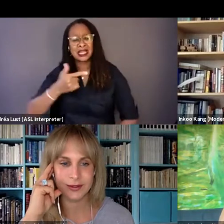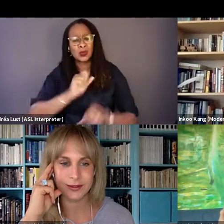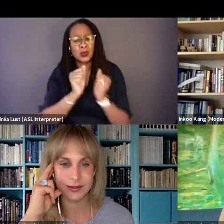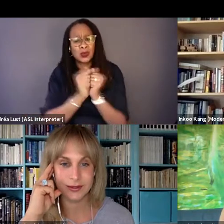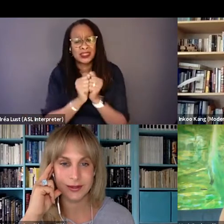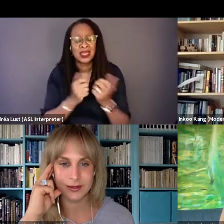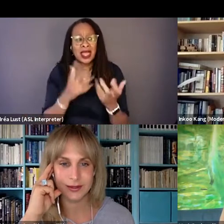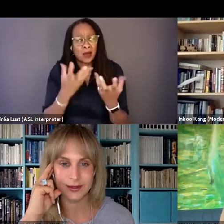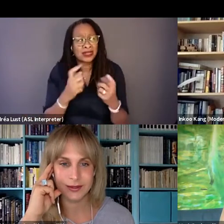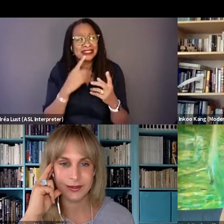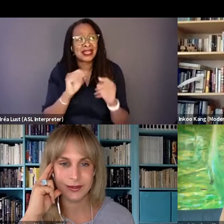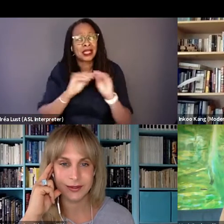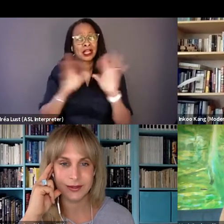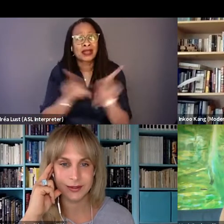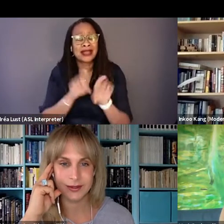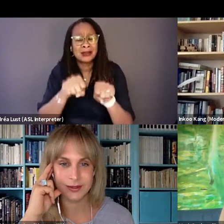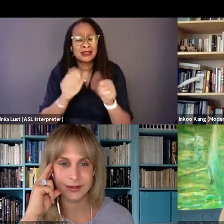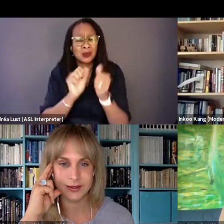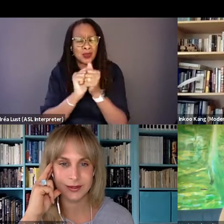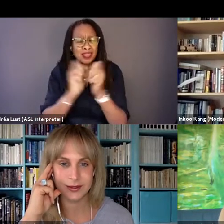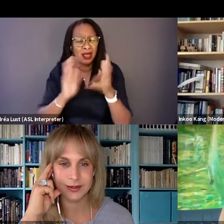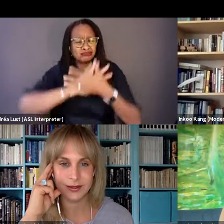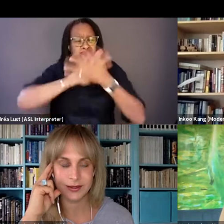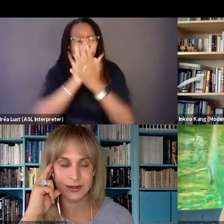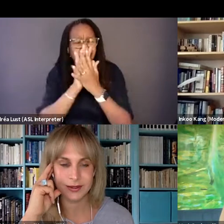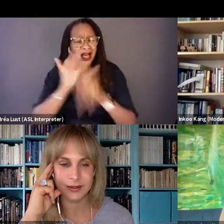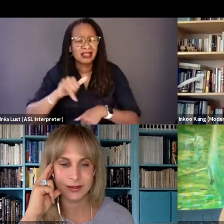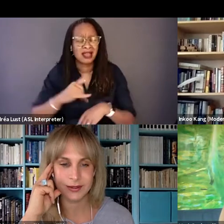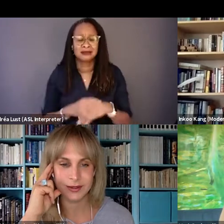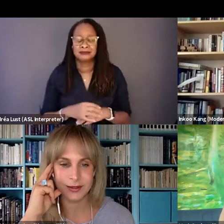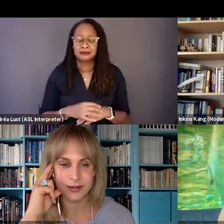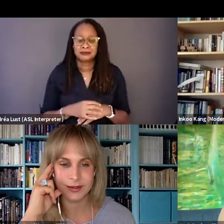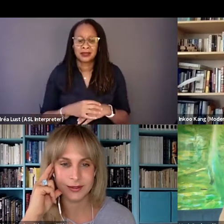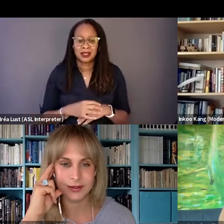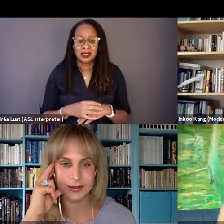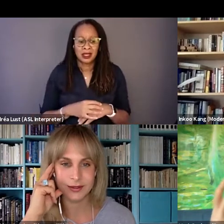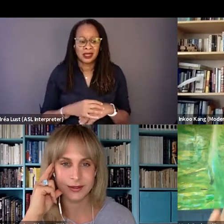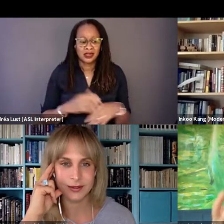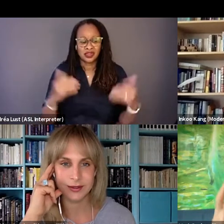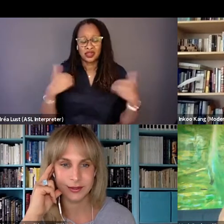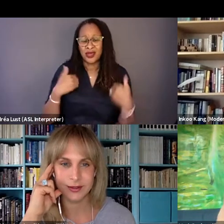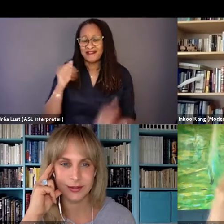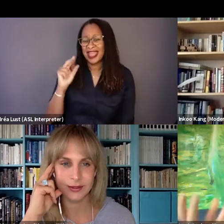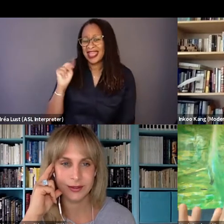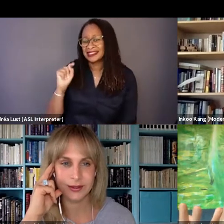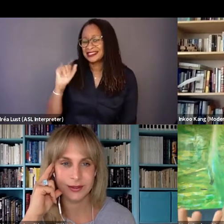as clearly as I can without muddying it. You're dealing with an antihero protagonist of a sort